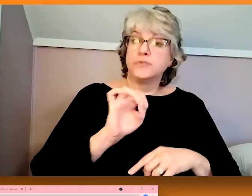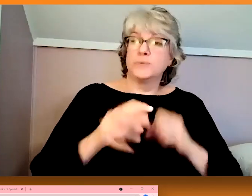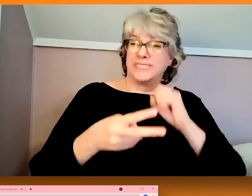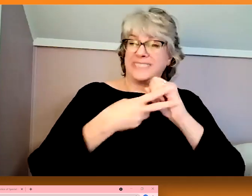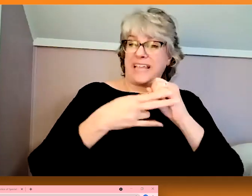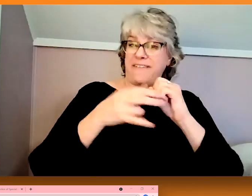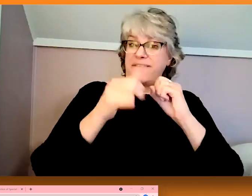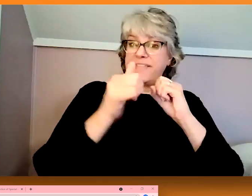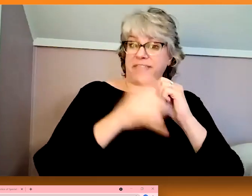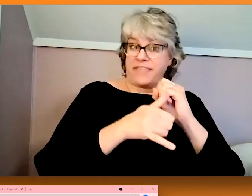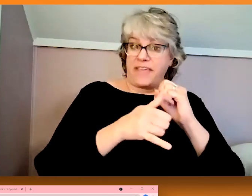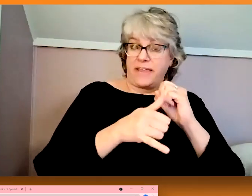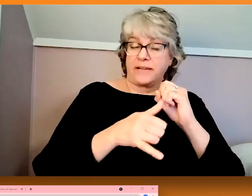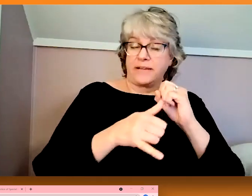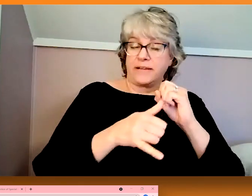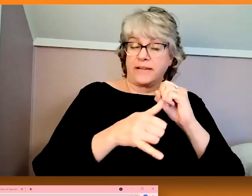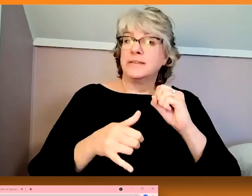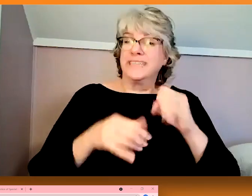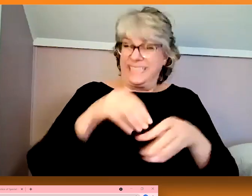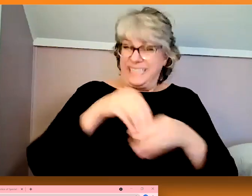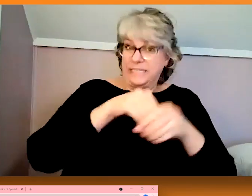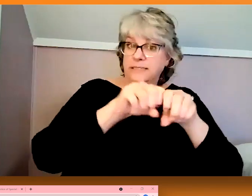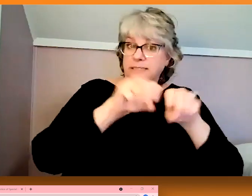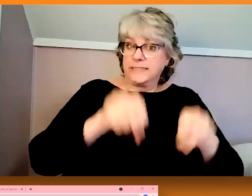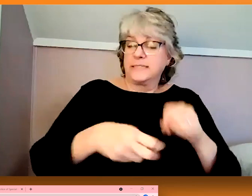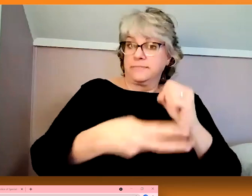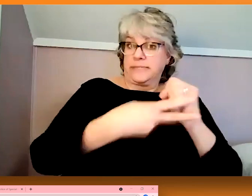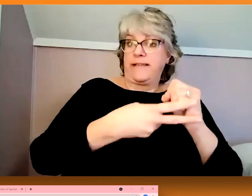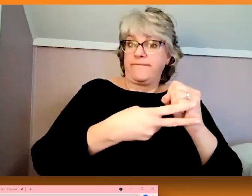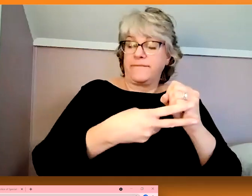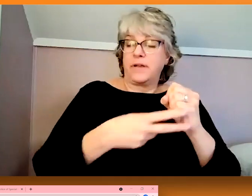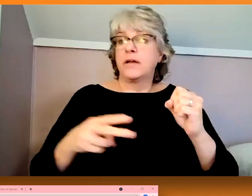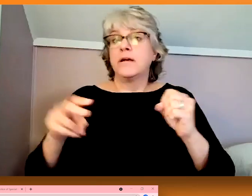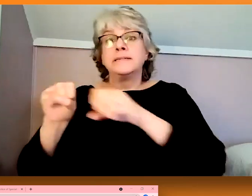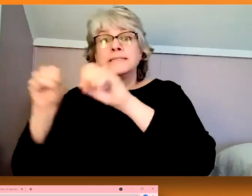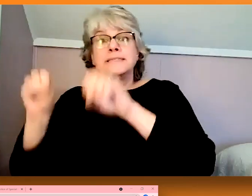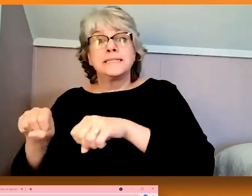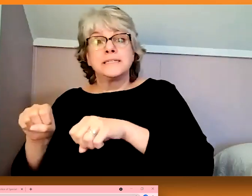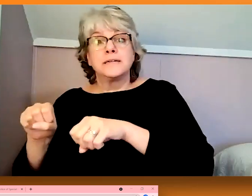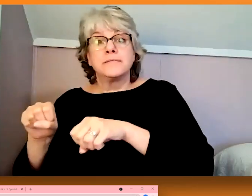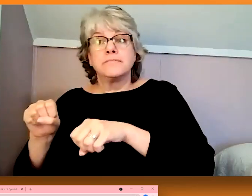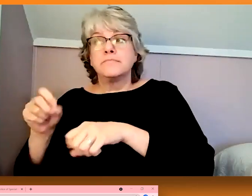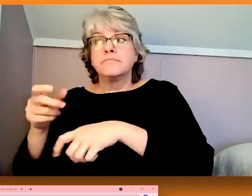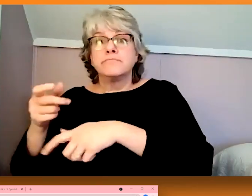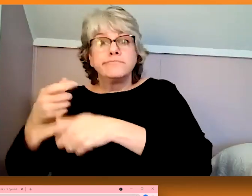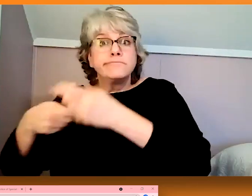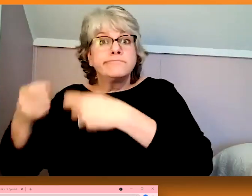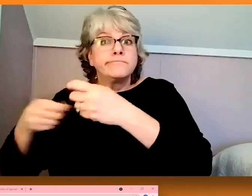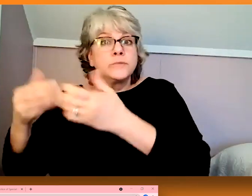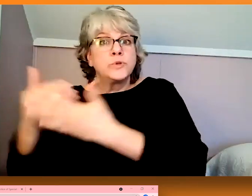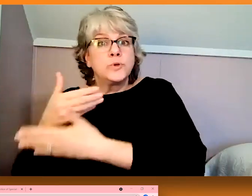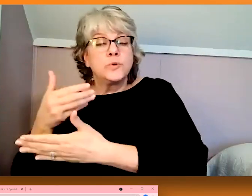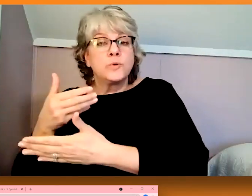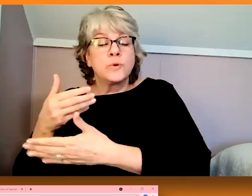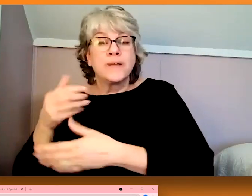because opportunities are always being updated in the system-- it will flag one if it falls